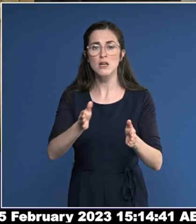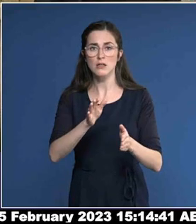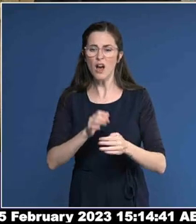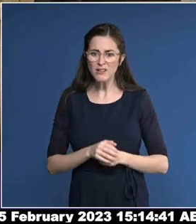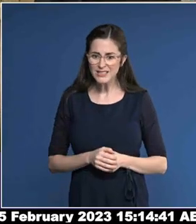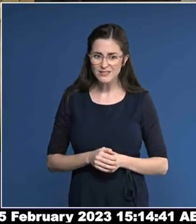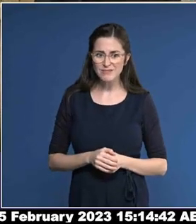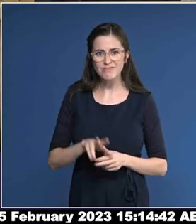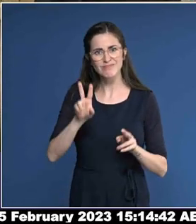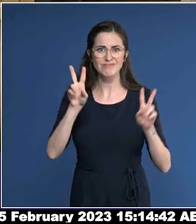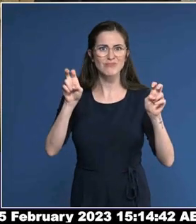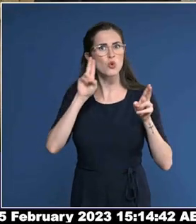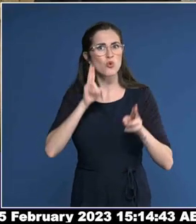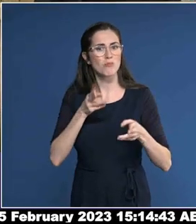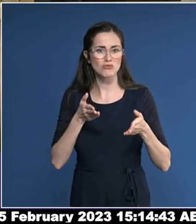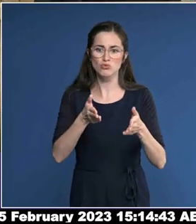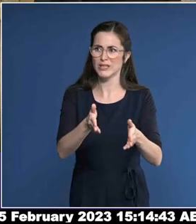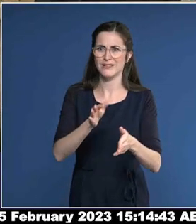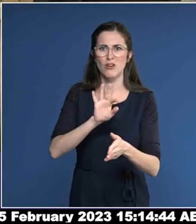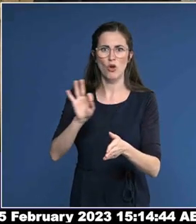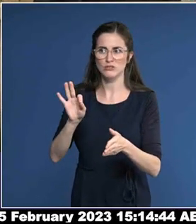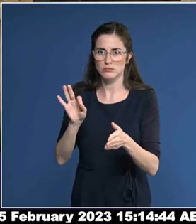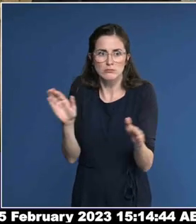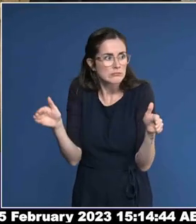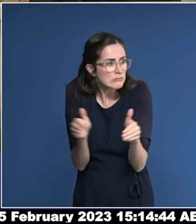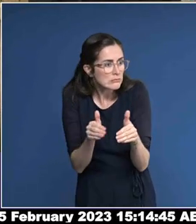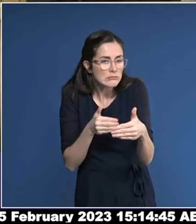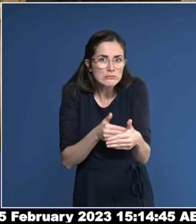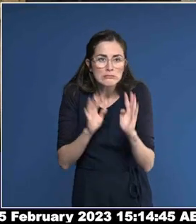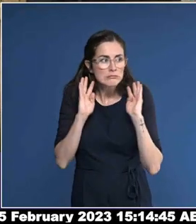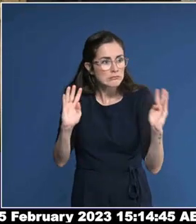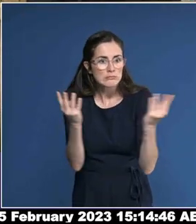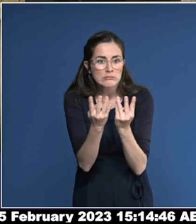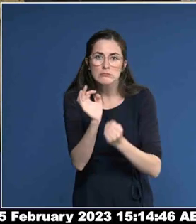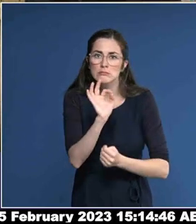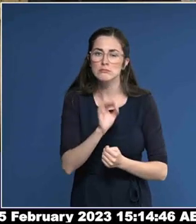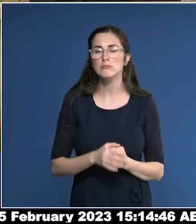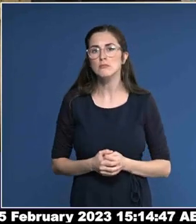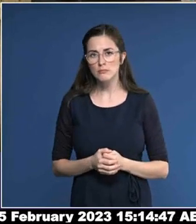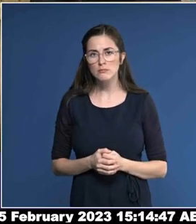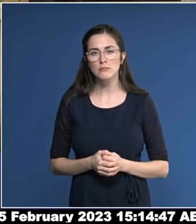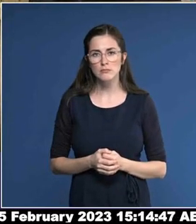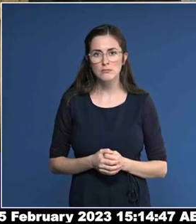And I know you say you are looking at it, but you have some already.